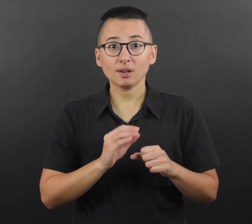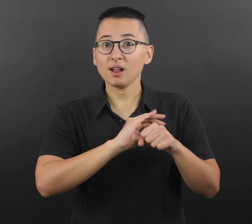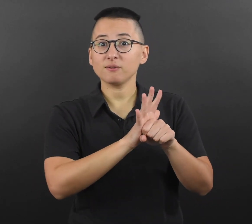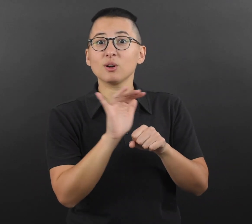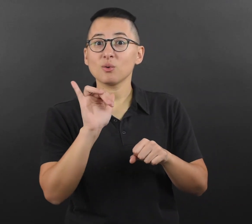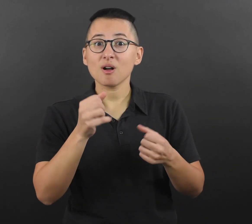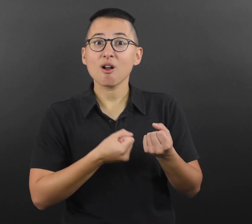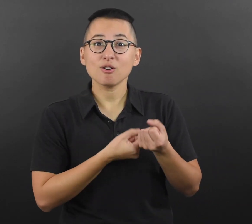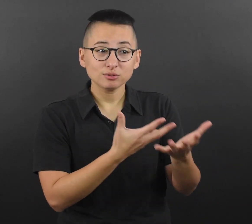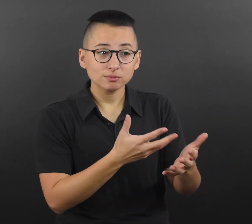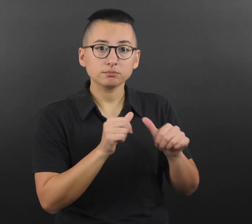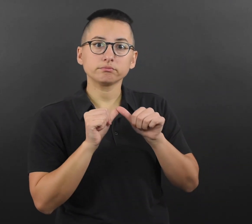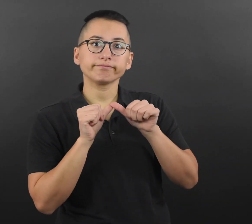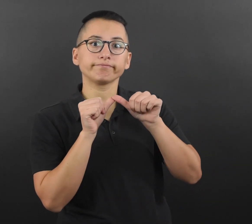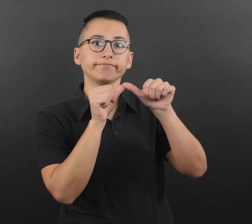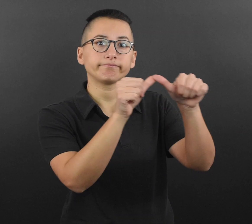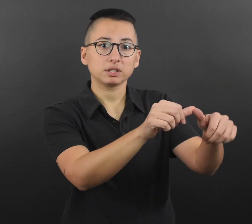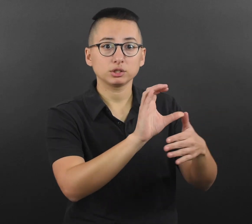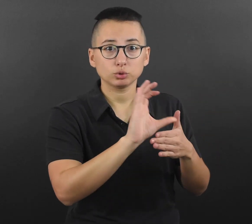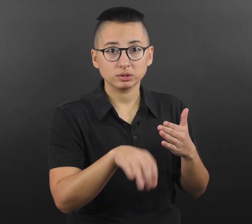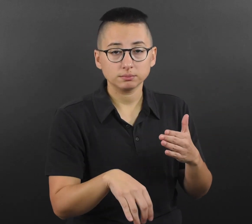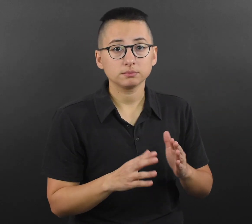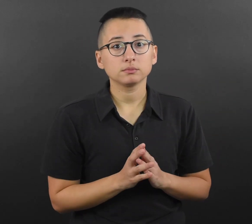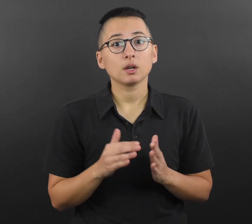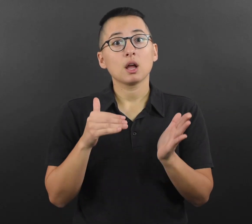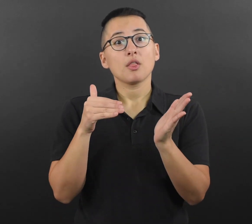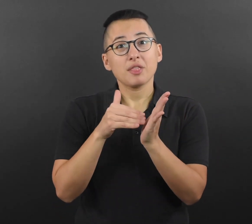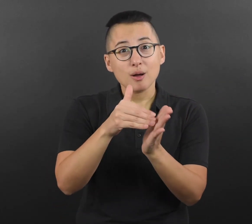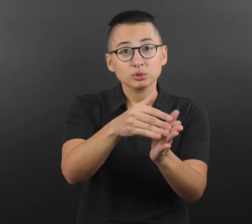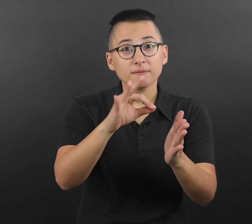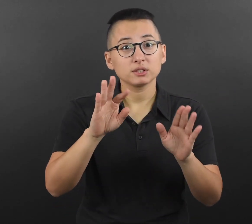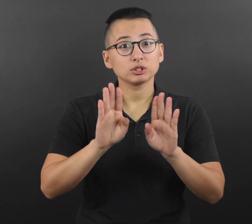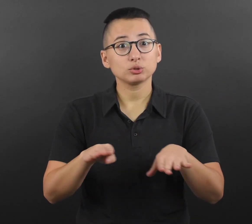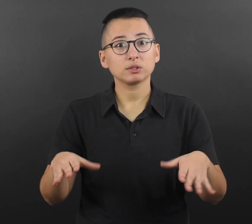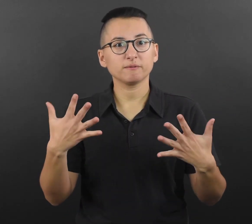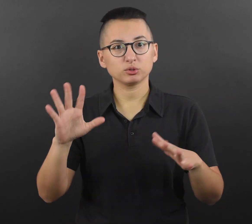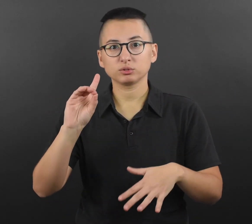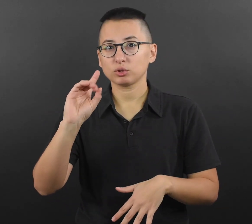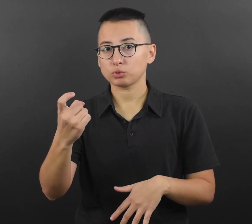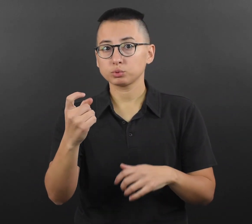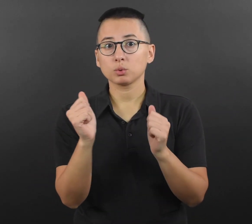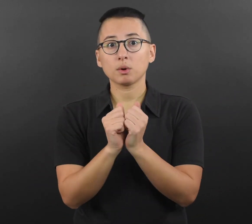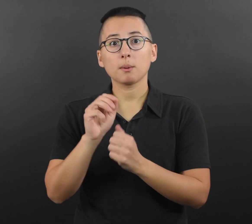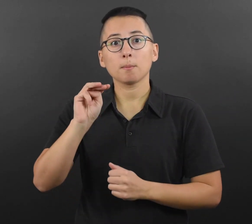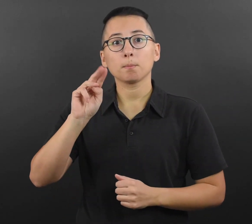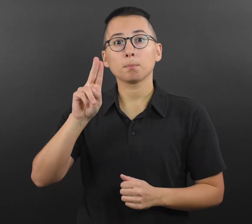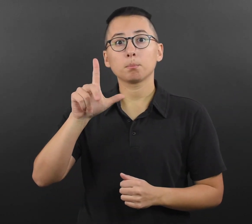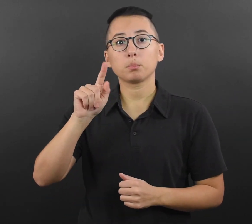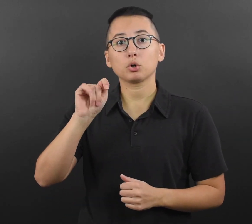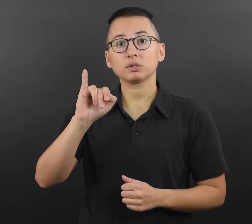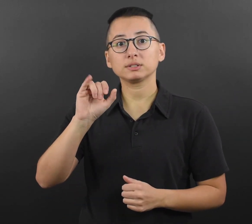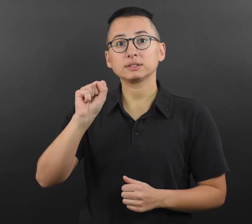o COVID-19 can also have long-term consequences. Thousands of children have been diagnosed with